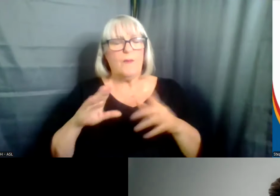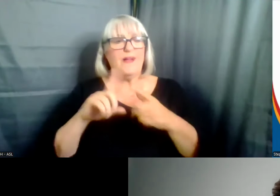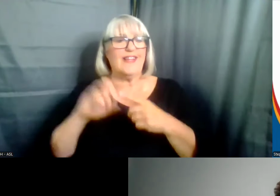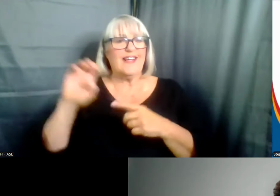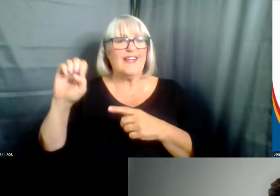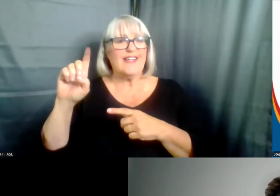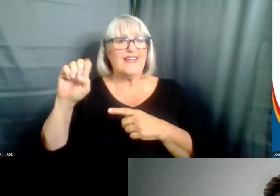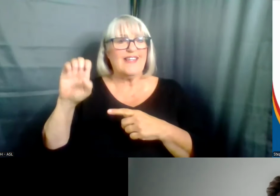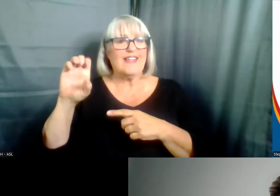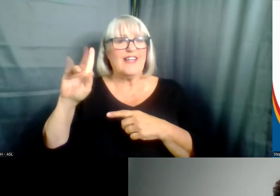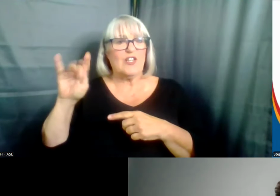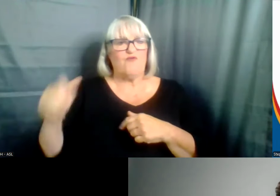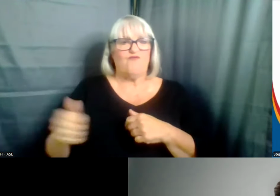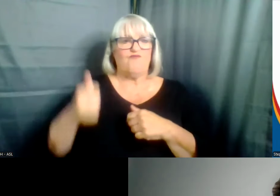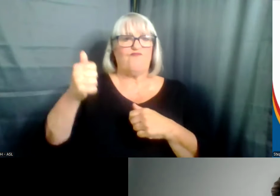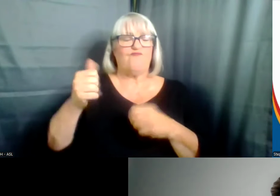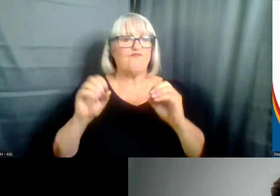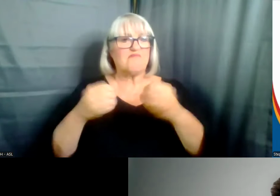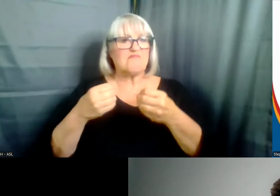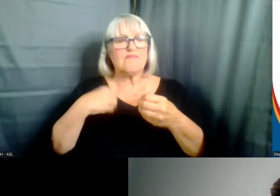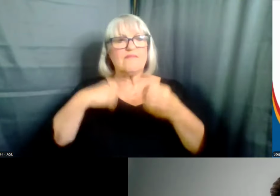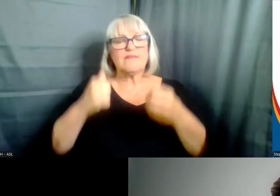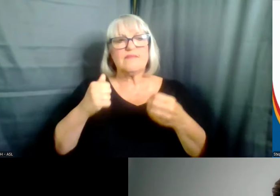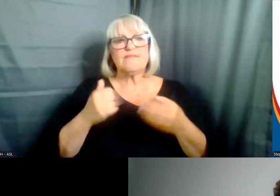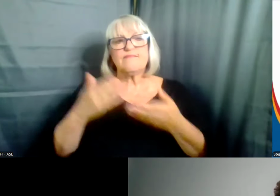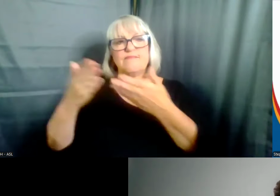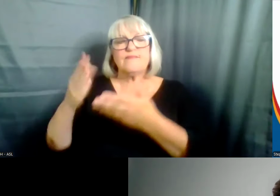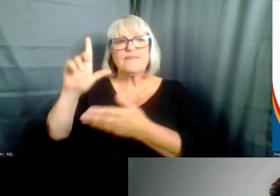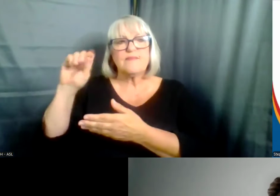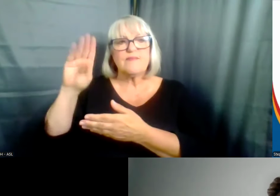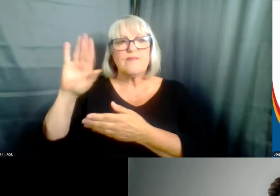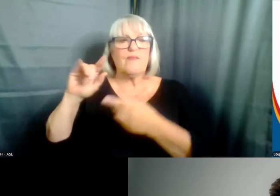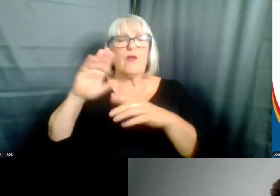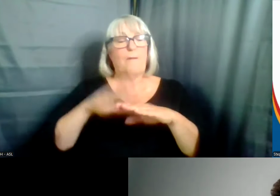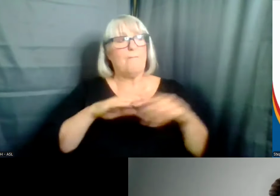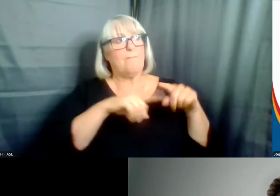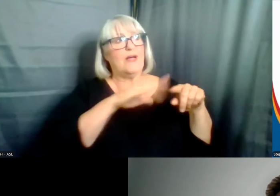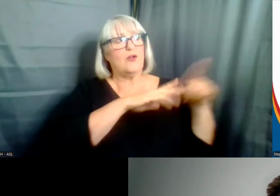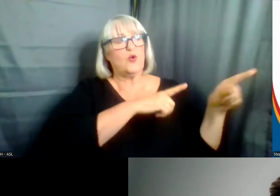office to lobby on behalf of recommendations of the board to the state legislature.